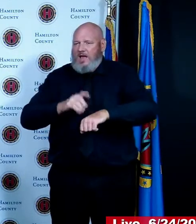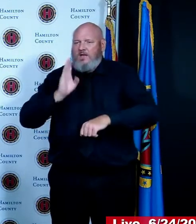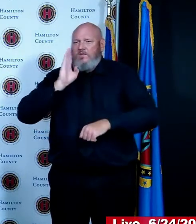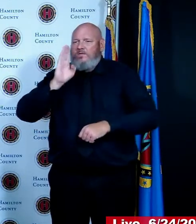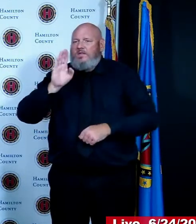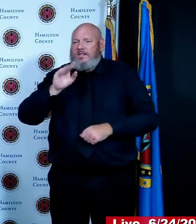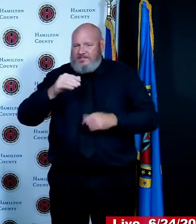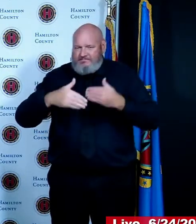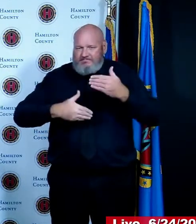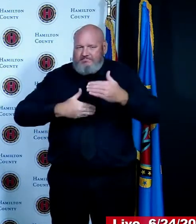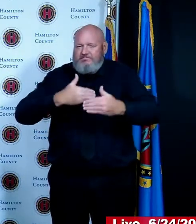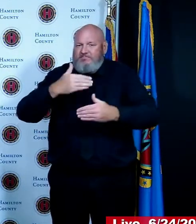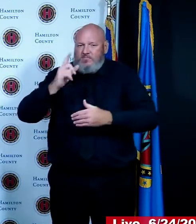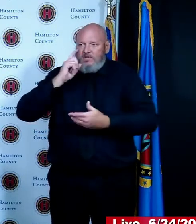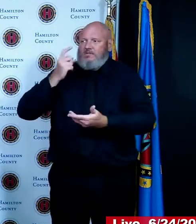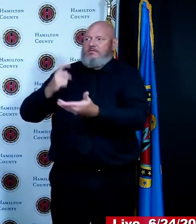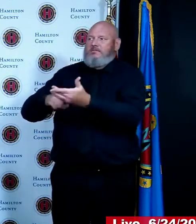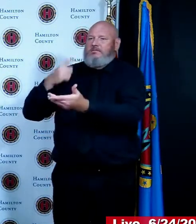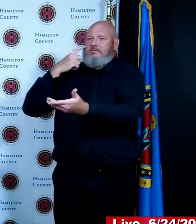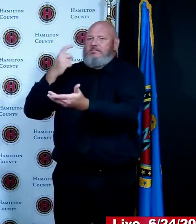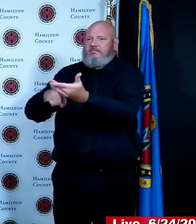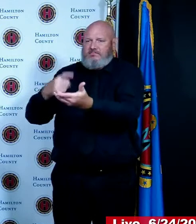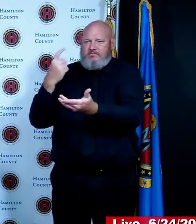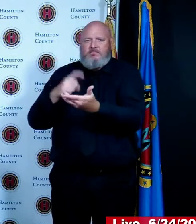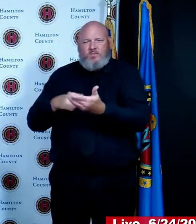safe themselves and to continue to keep their loved ones safes in this community